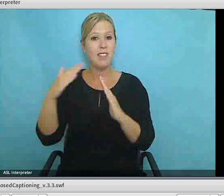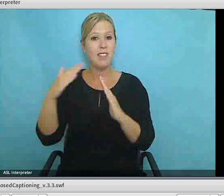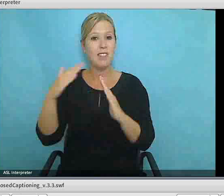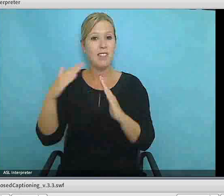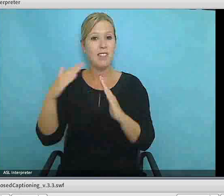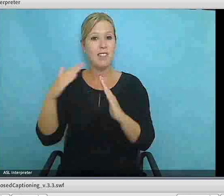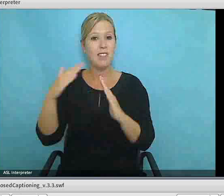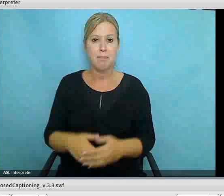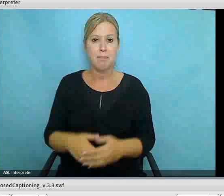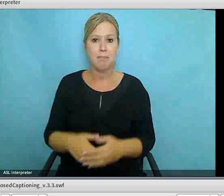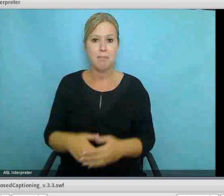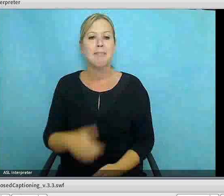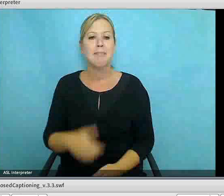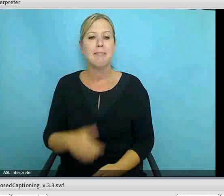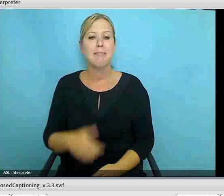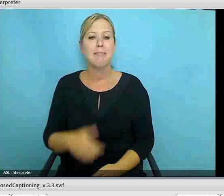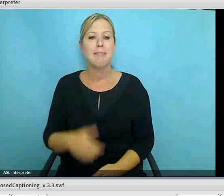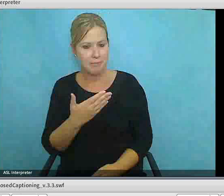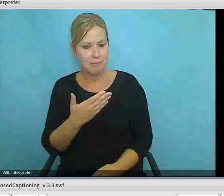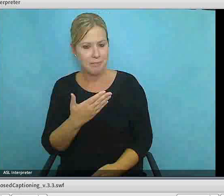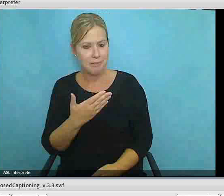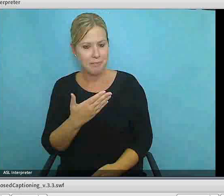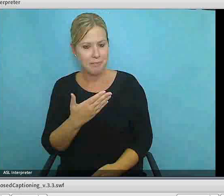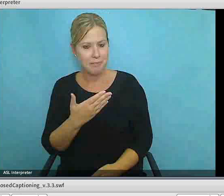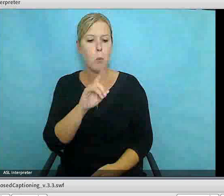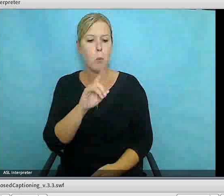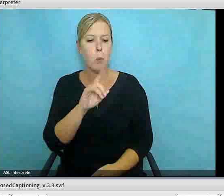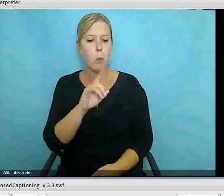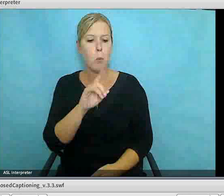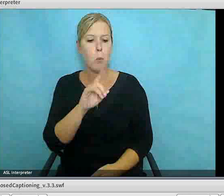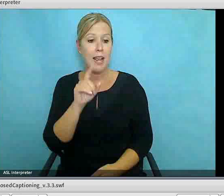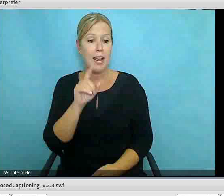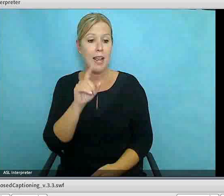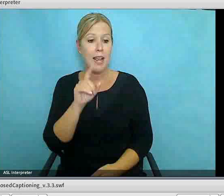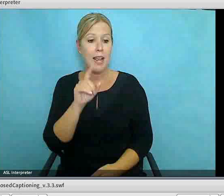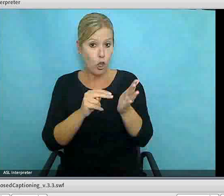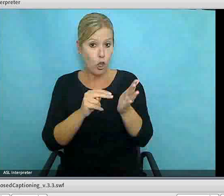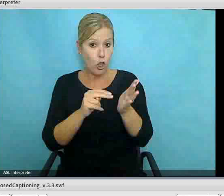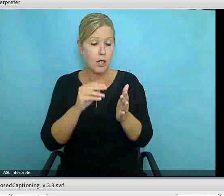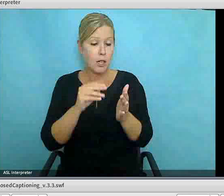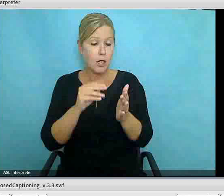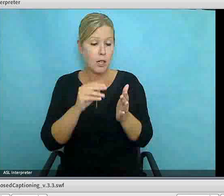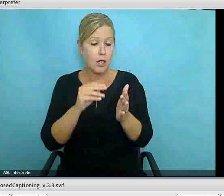All Medicaid state plan services are included in this plan.